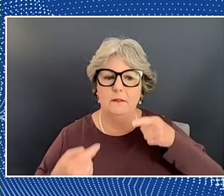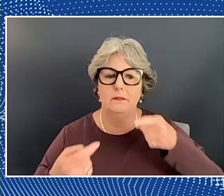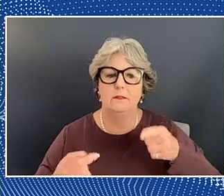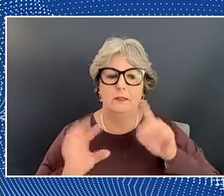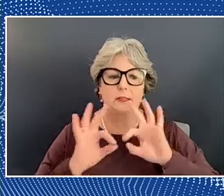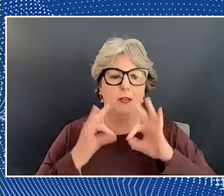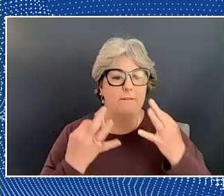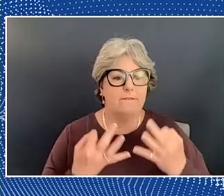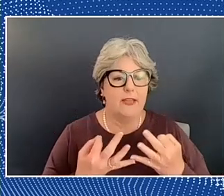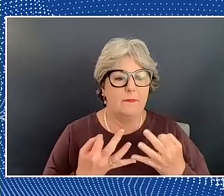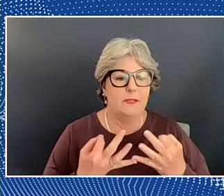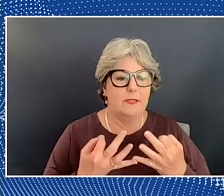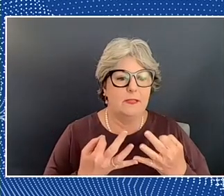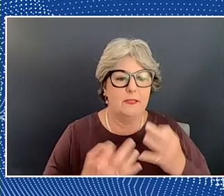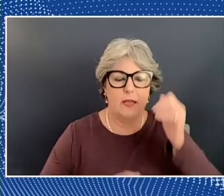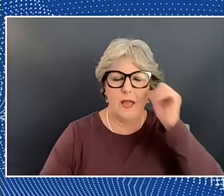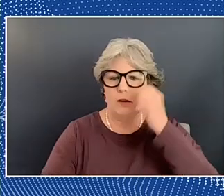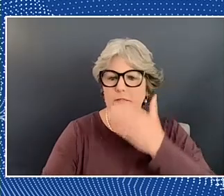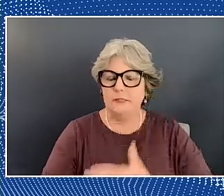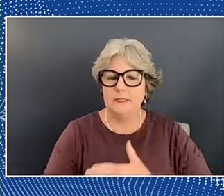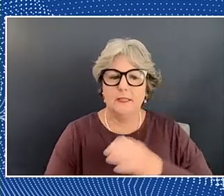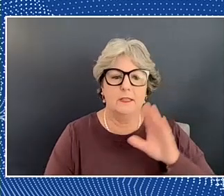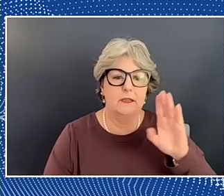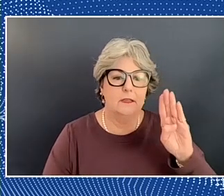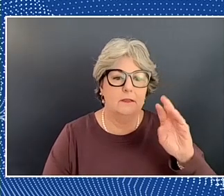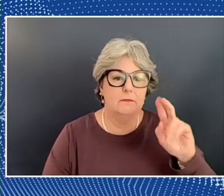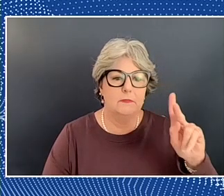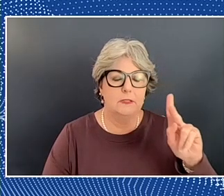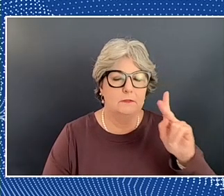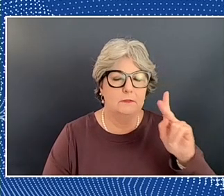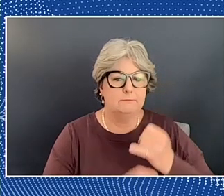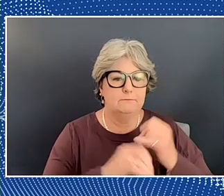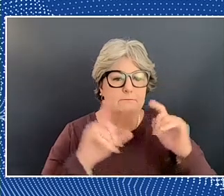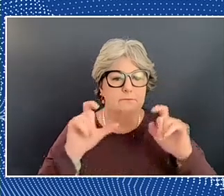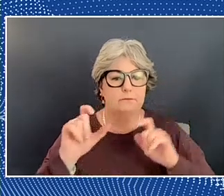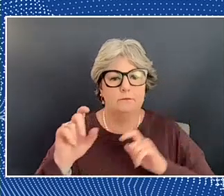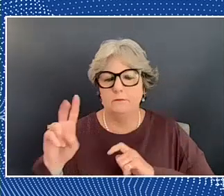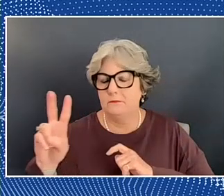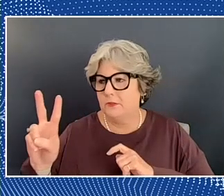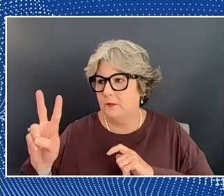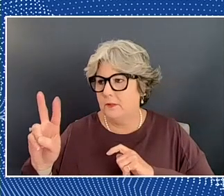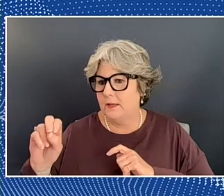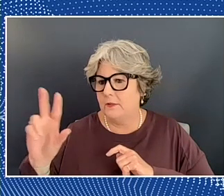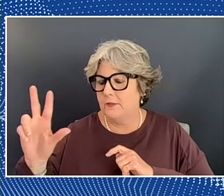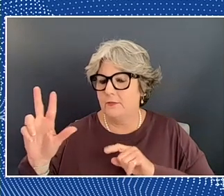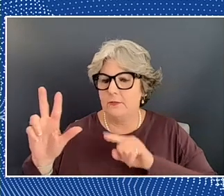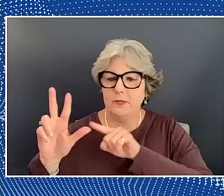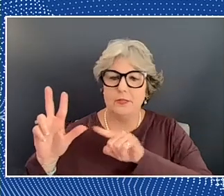Our son attended Brooks Institute of Photography from 2003 to 2007, a